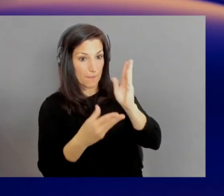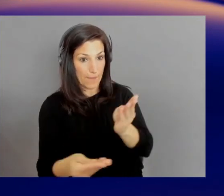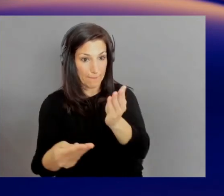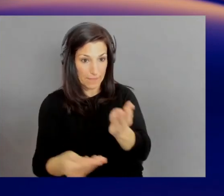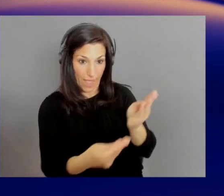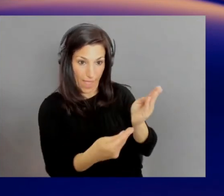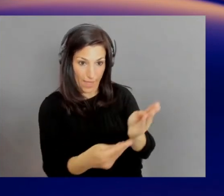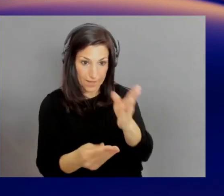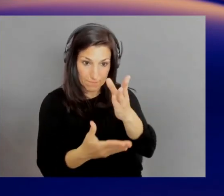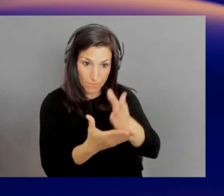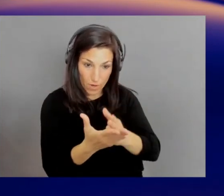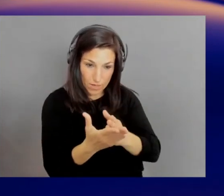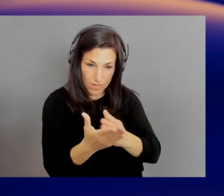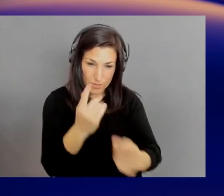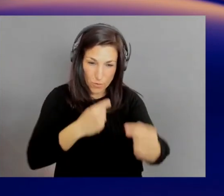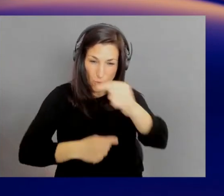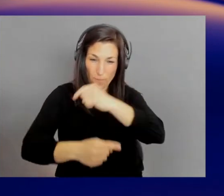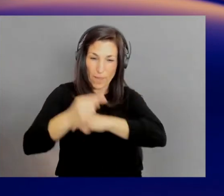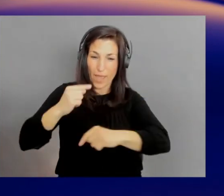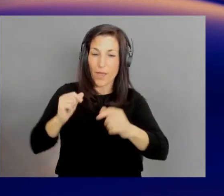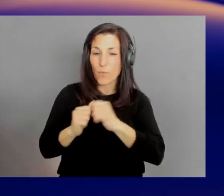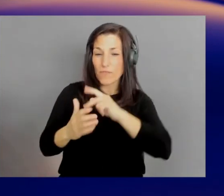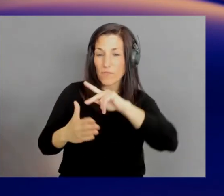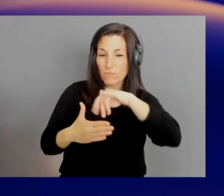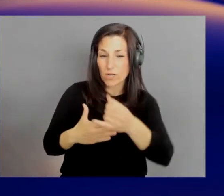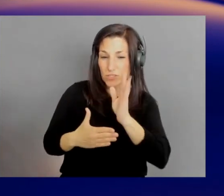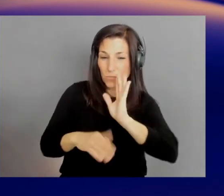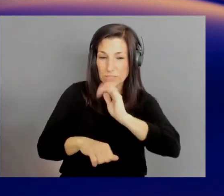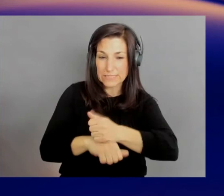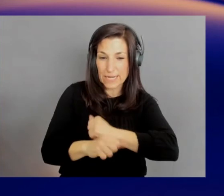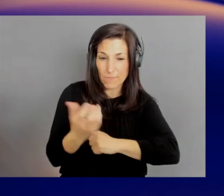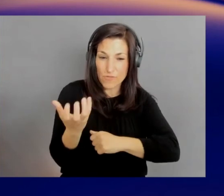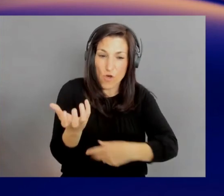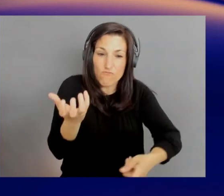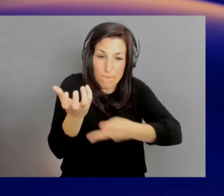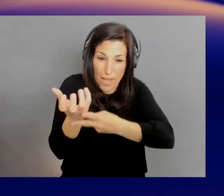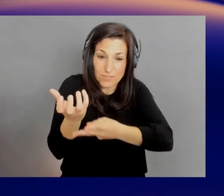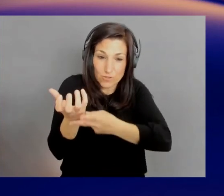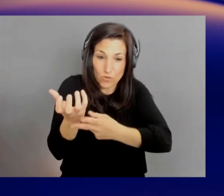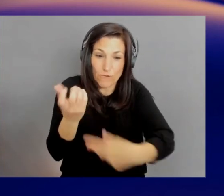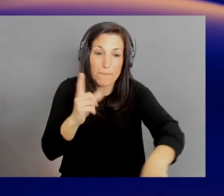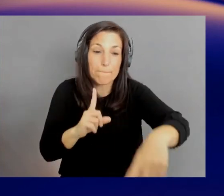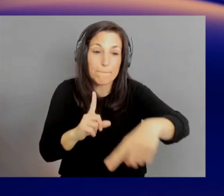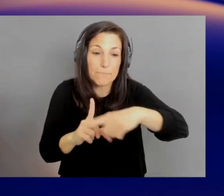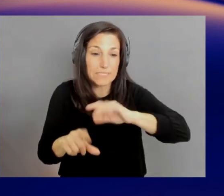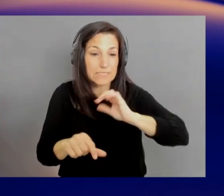If we go back, you'll notice with projects it not only set up those repositories but it also does set up a model group in the model registry.